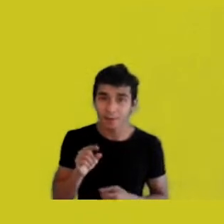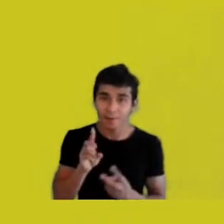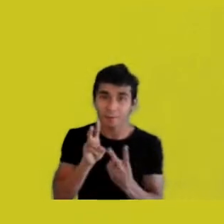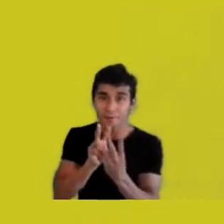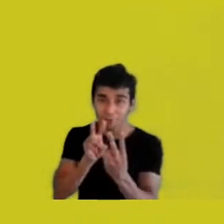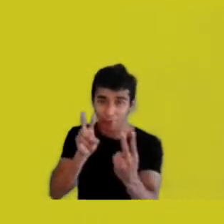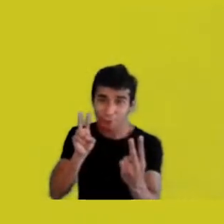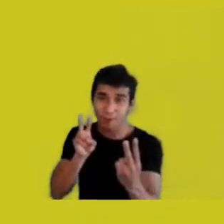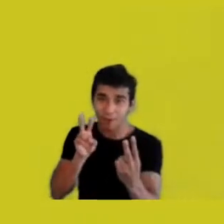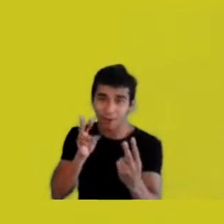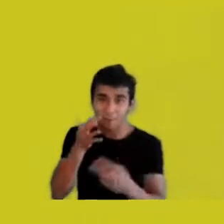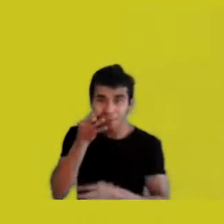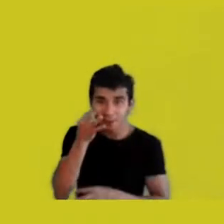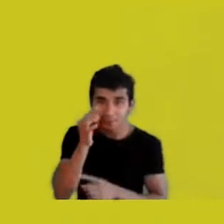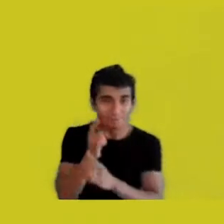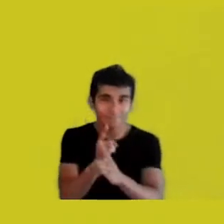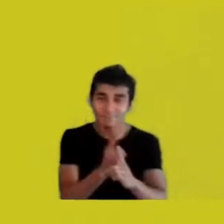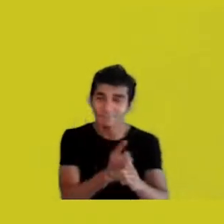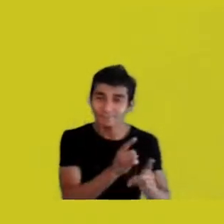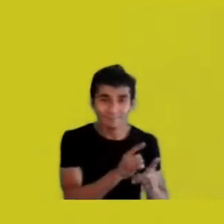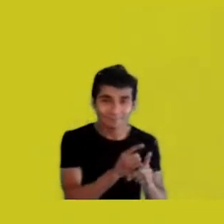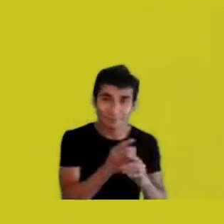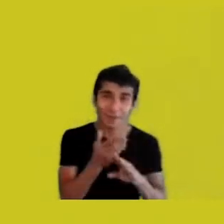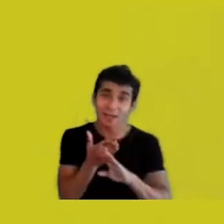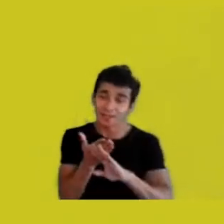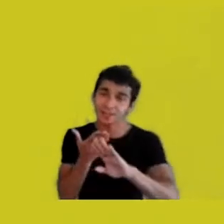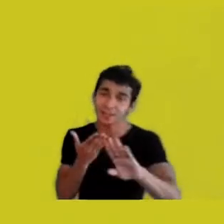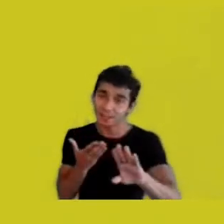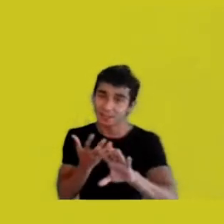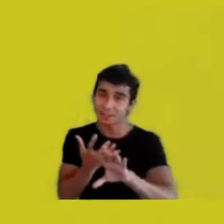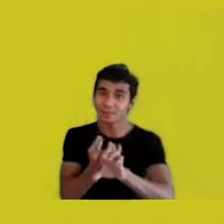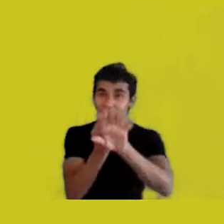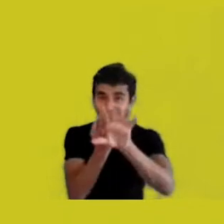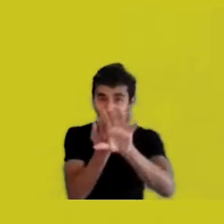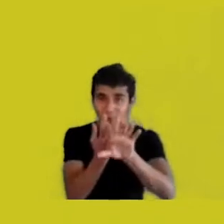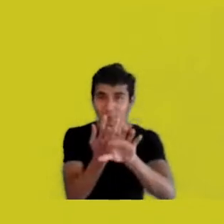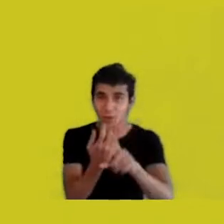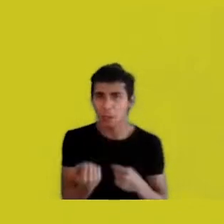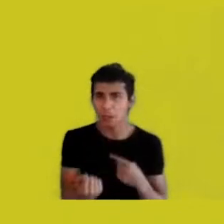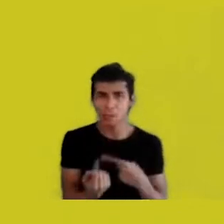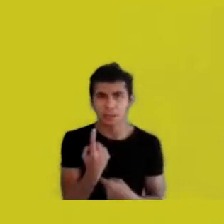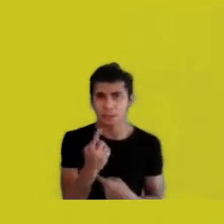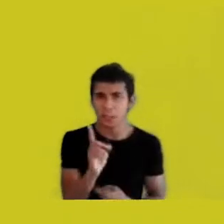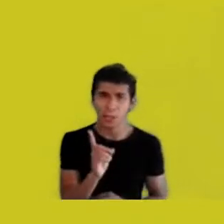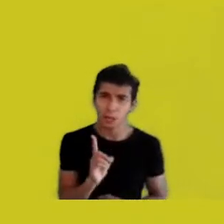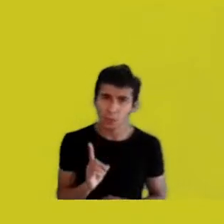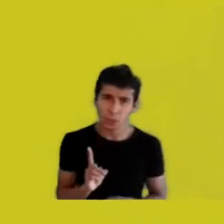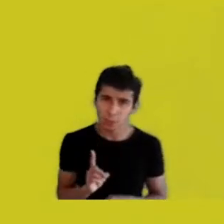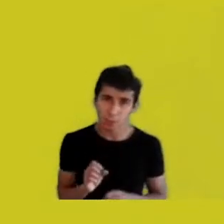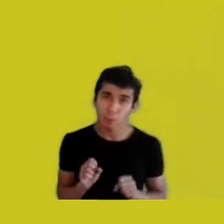which I don’t feel estranged by as another experience possibility,